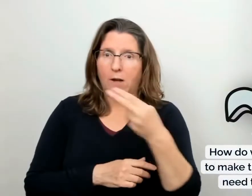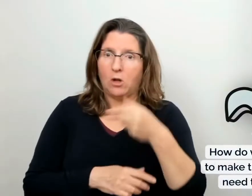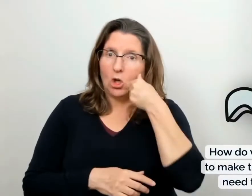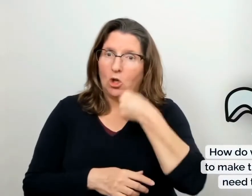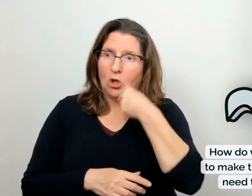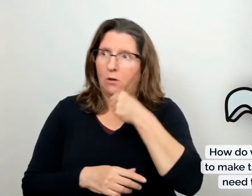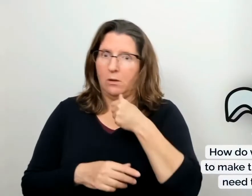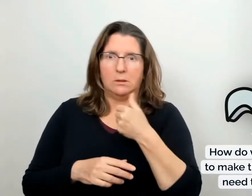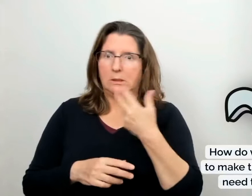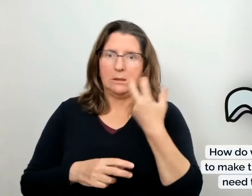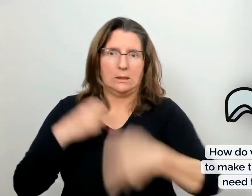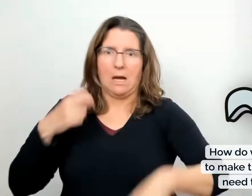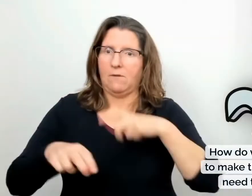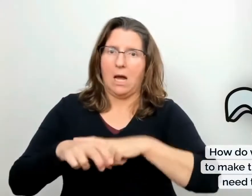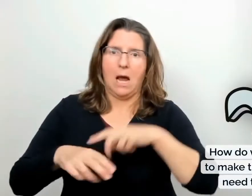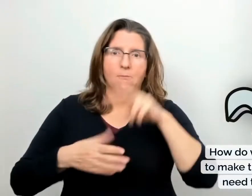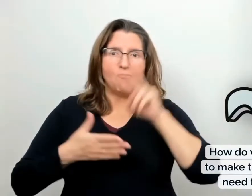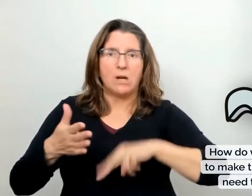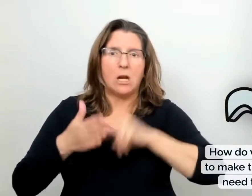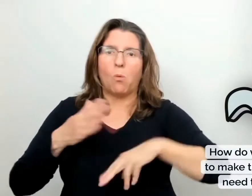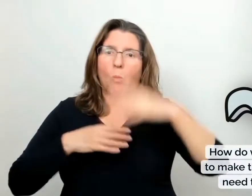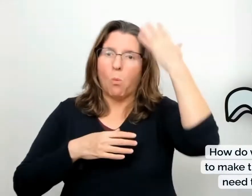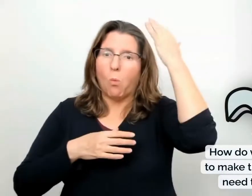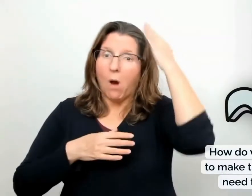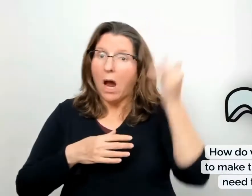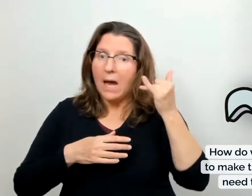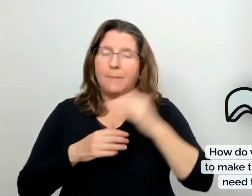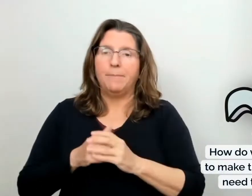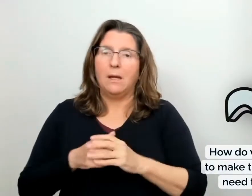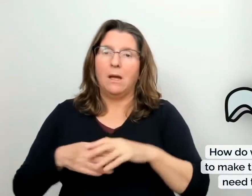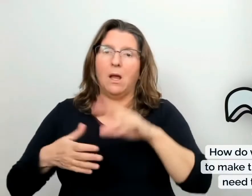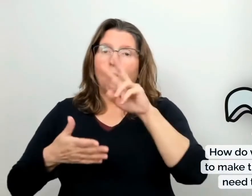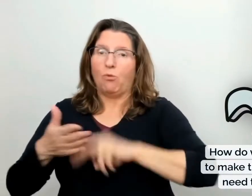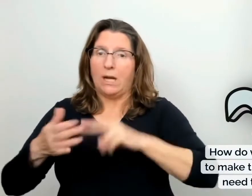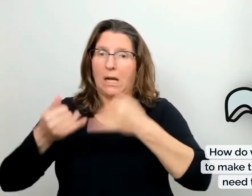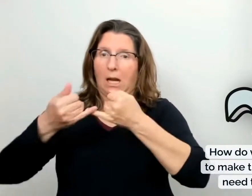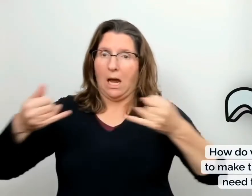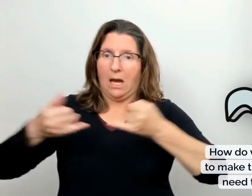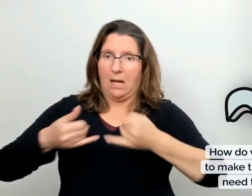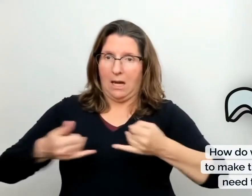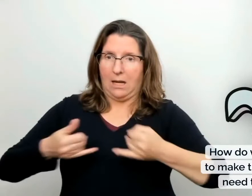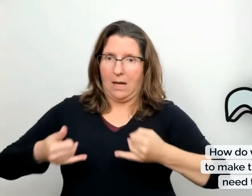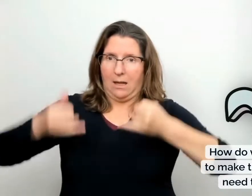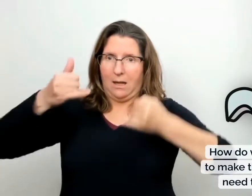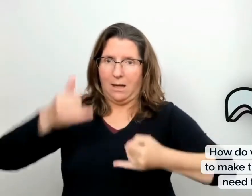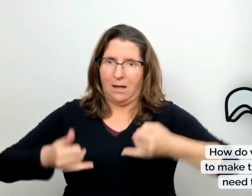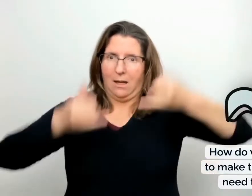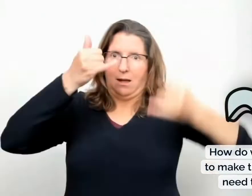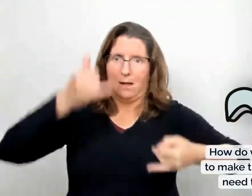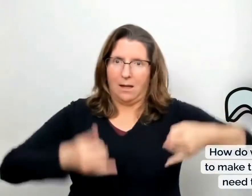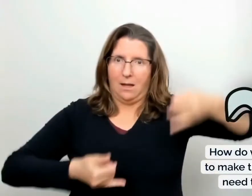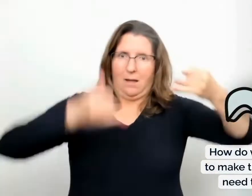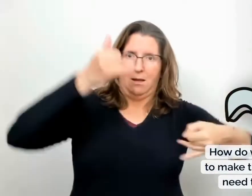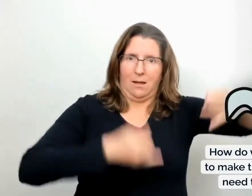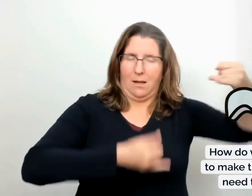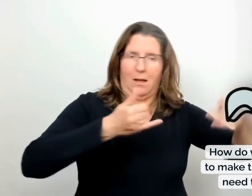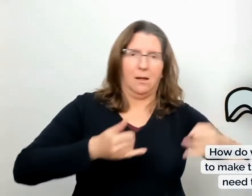One of my students struggled to read because the text on the page would float around.